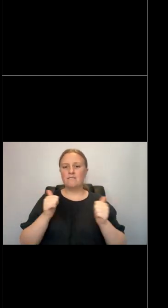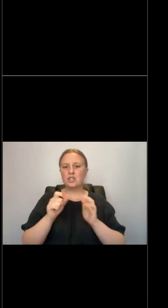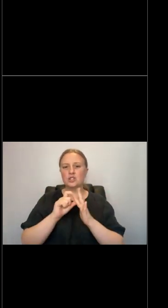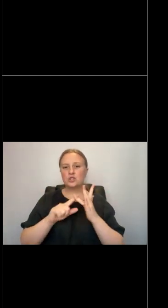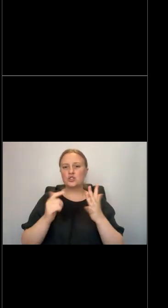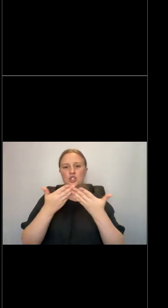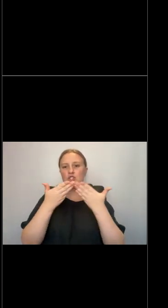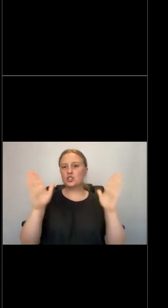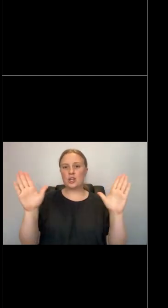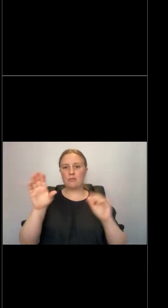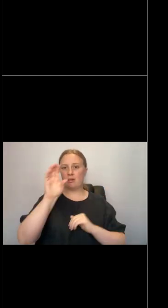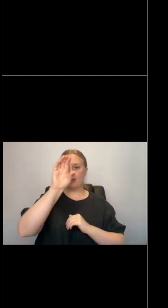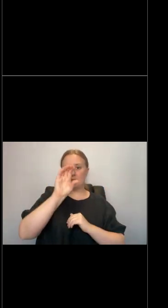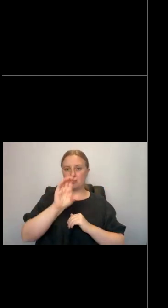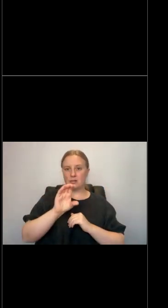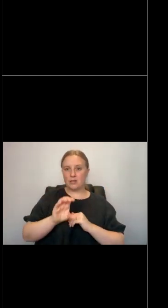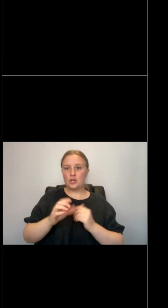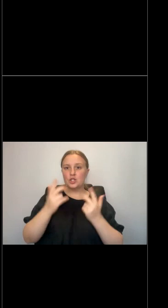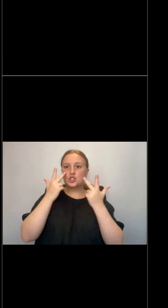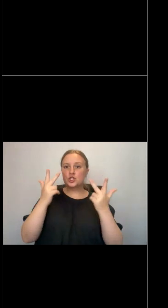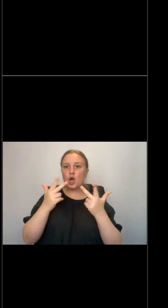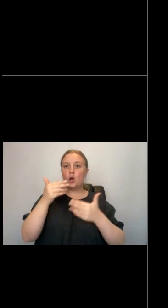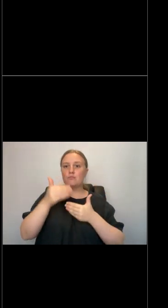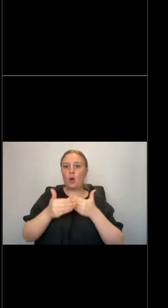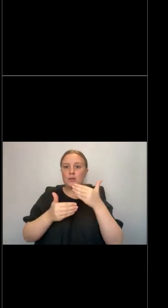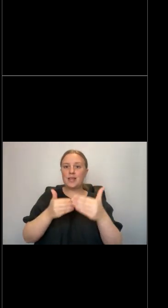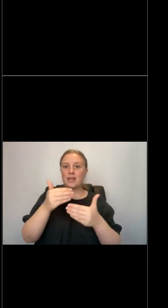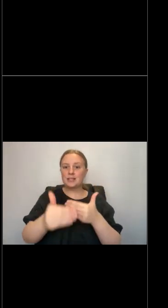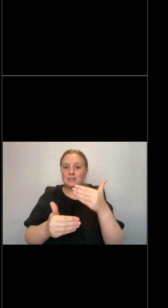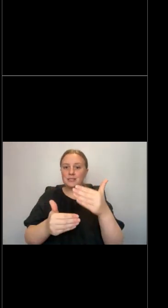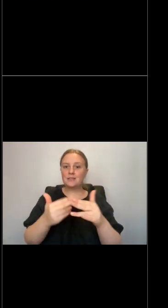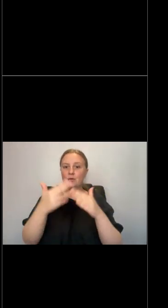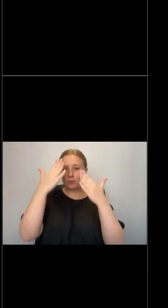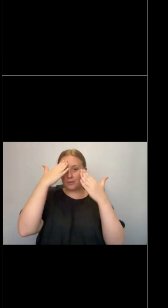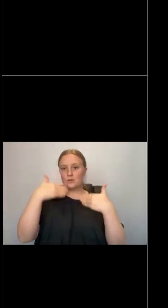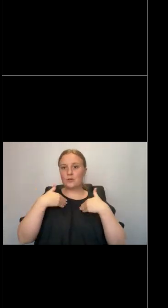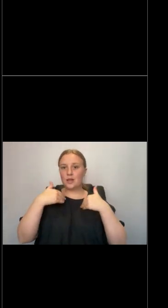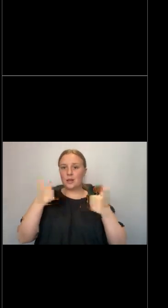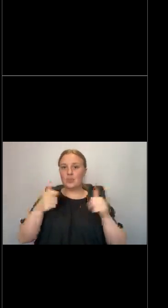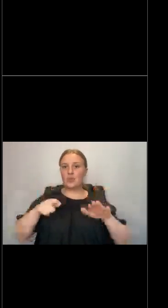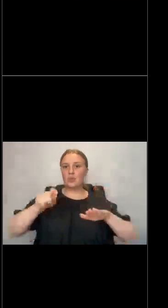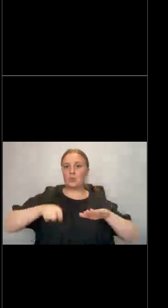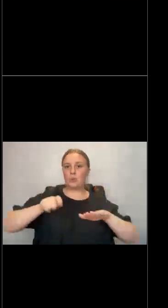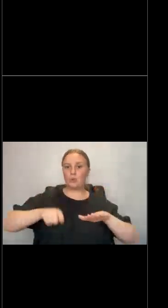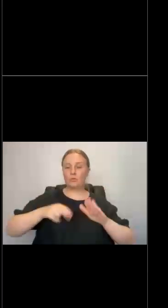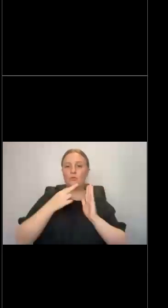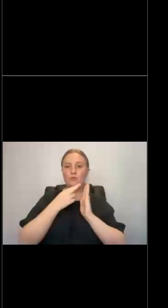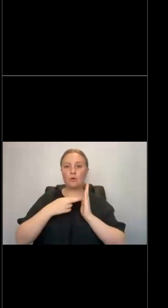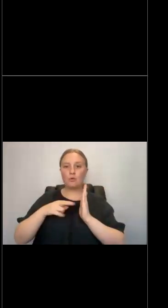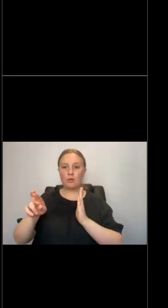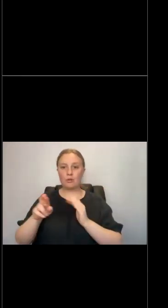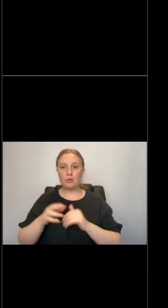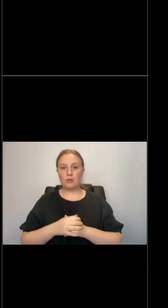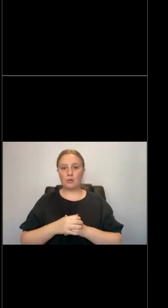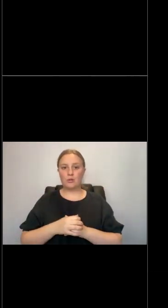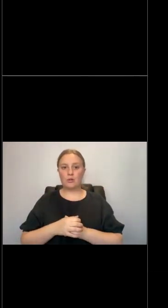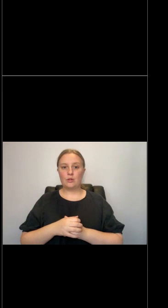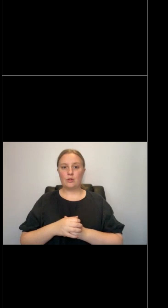chart of mental health court referrals at a glance. I haven't included